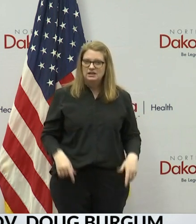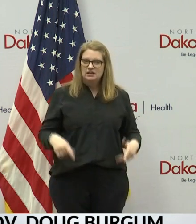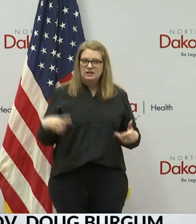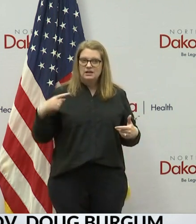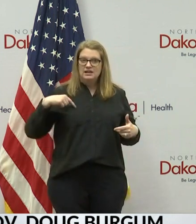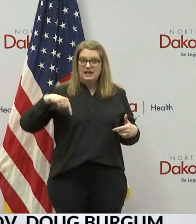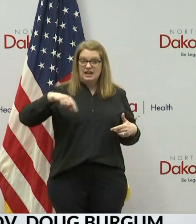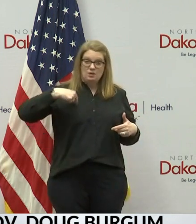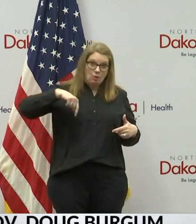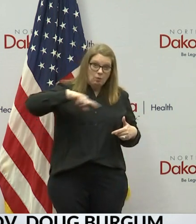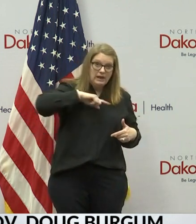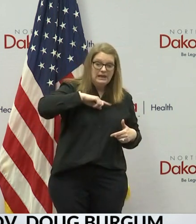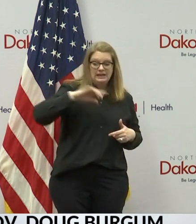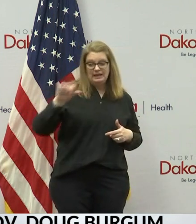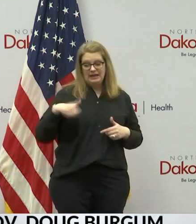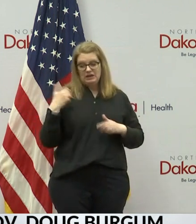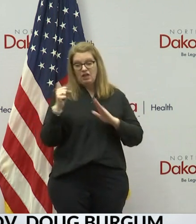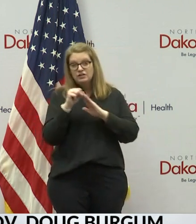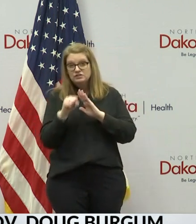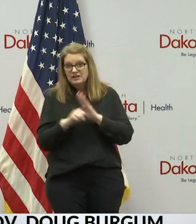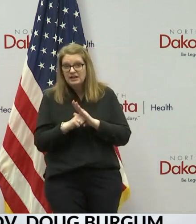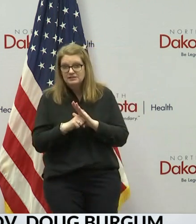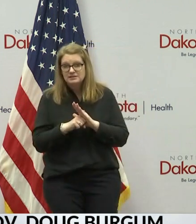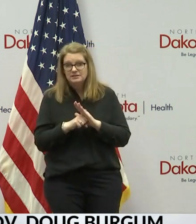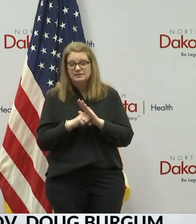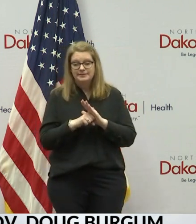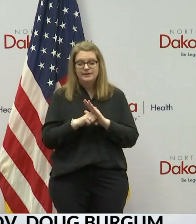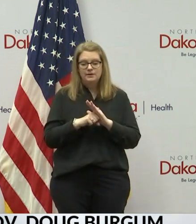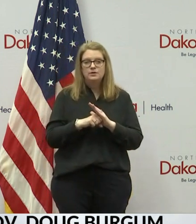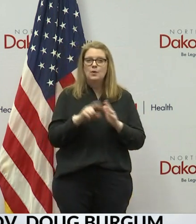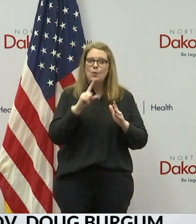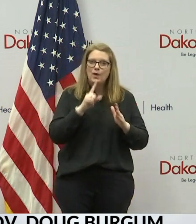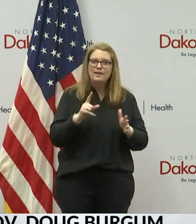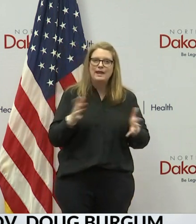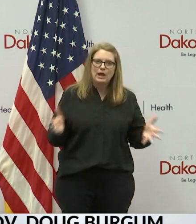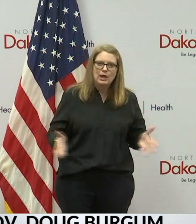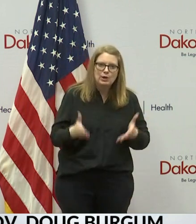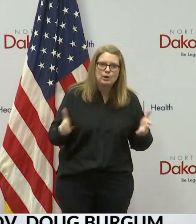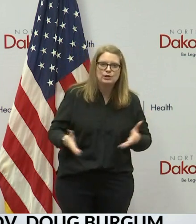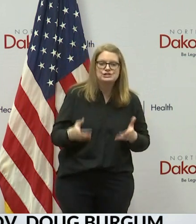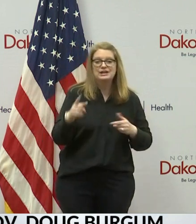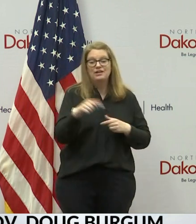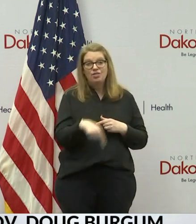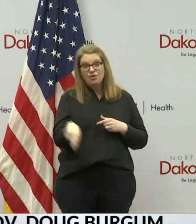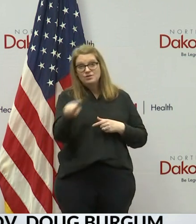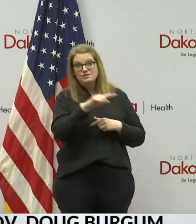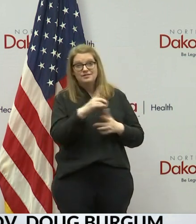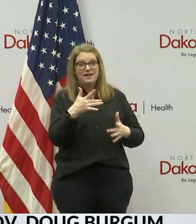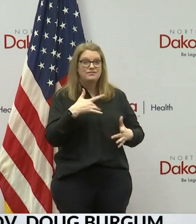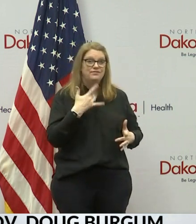CONTAGIOUS AS EVER, JUST AS THREATENING AS EVER TO THOSE VULNERABLE. WE WILL CERTAINLY BE, ALONG WITH